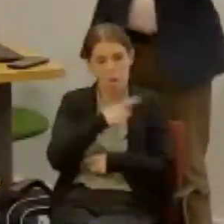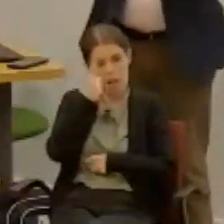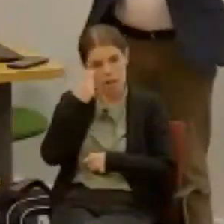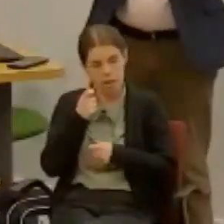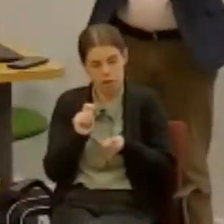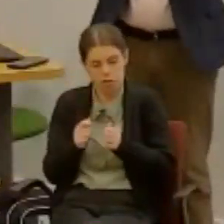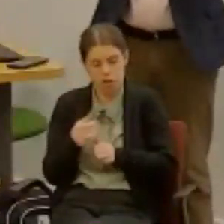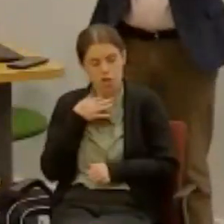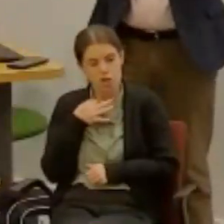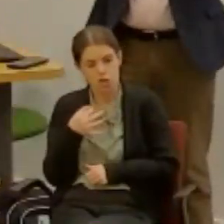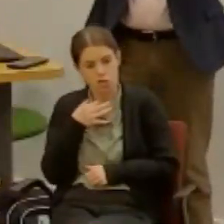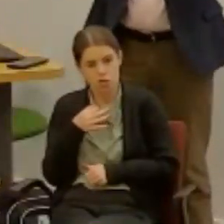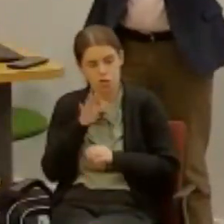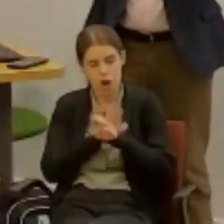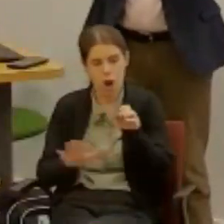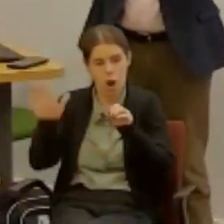Now, the problem is the global sport concussion sport group.